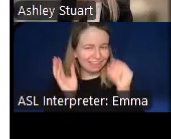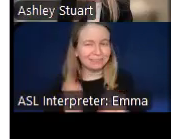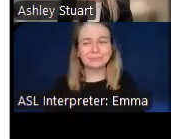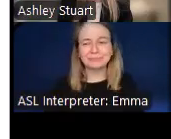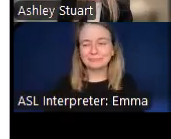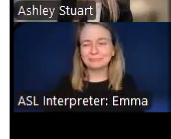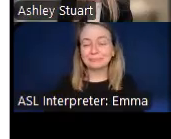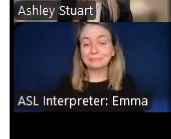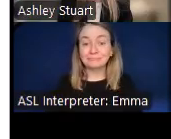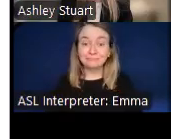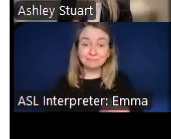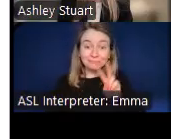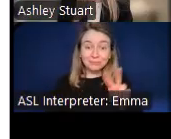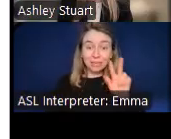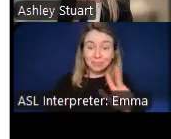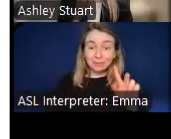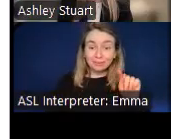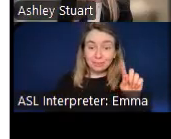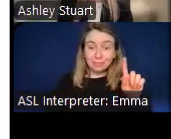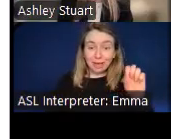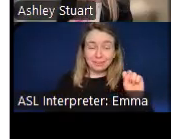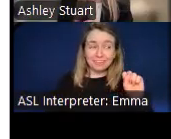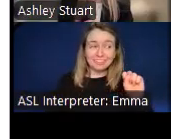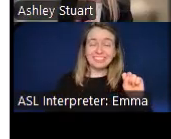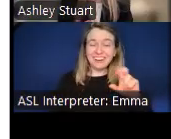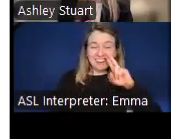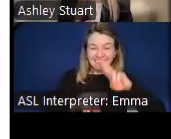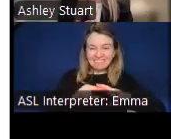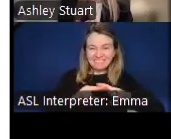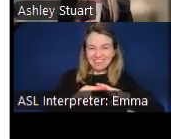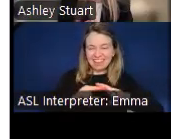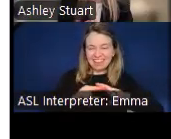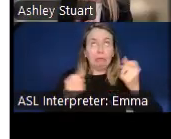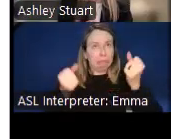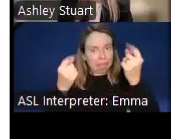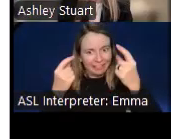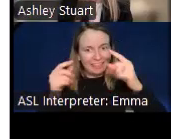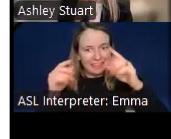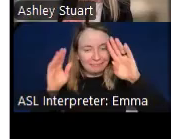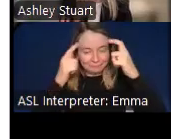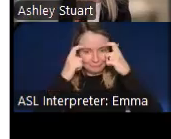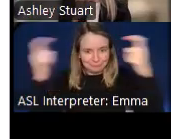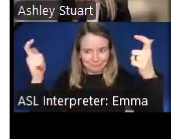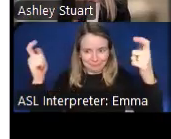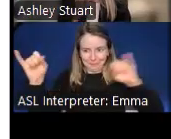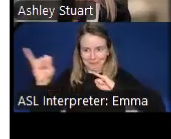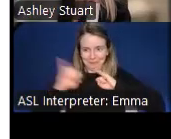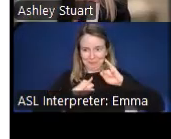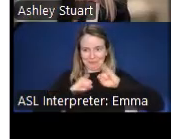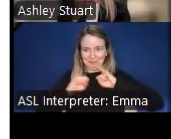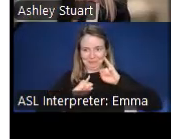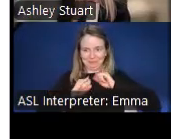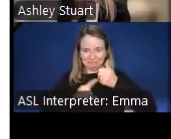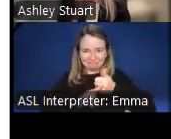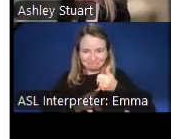toddlers are also really fundamentally egocentric. They can't really take the perspective of another person